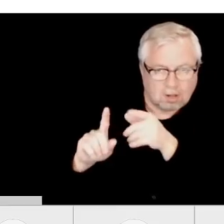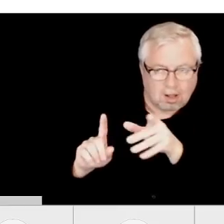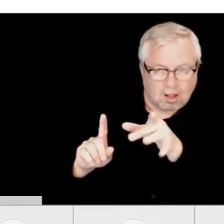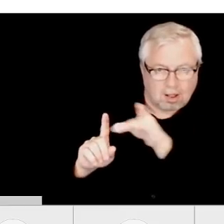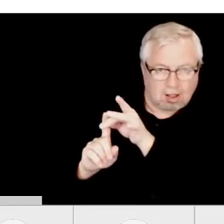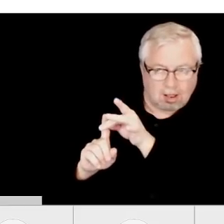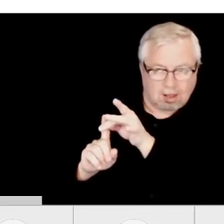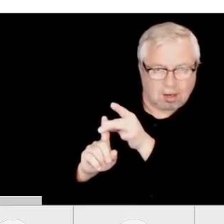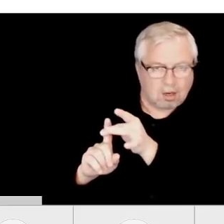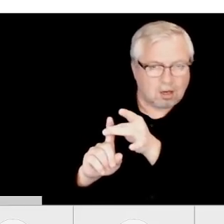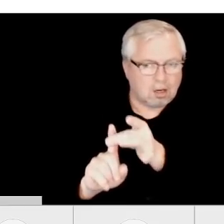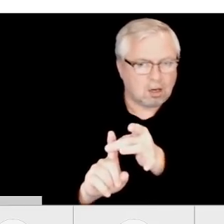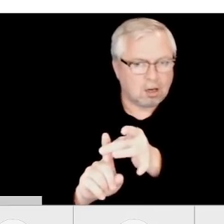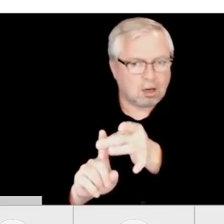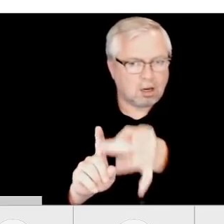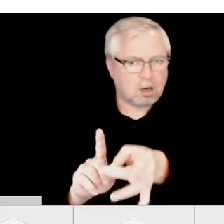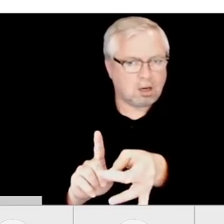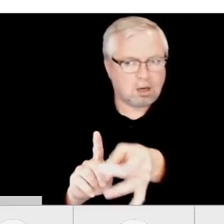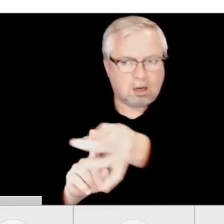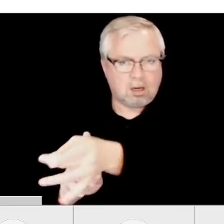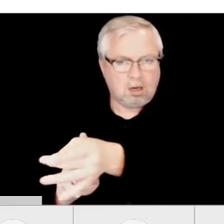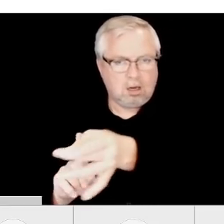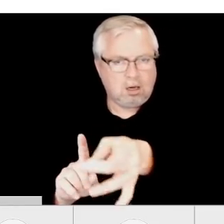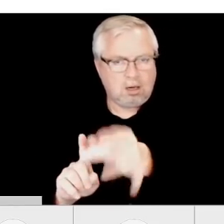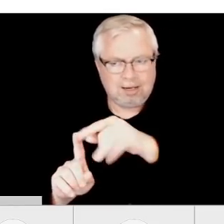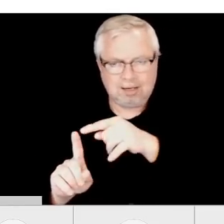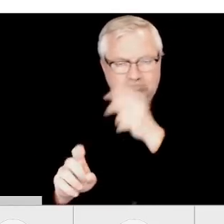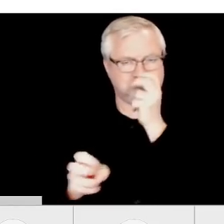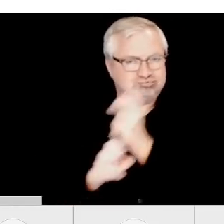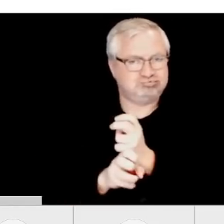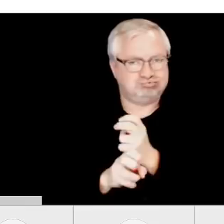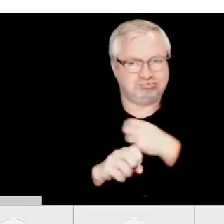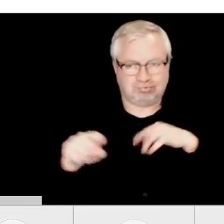It's just not easy to do in the model or possible to do in the model, so we